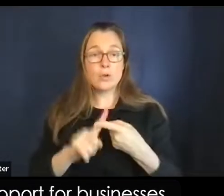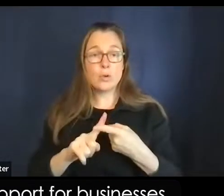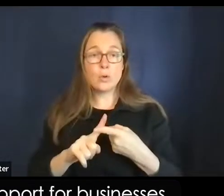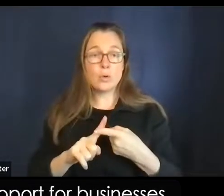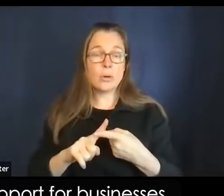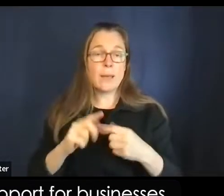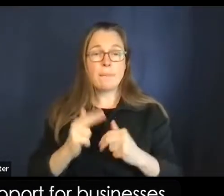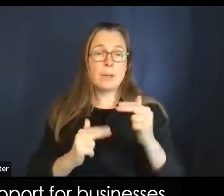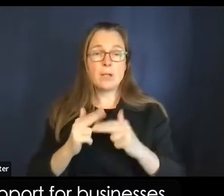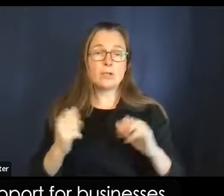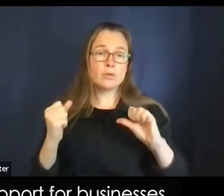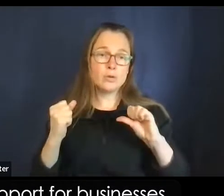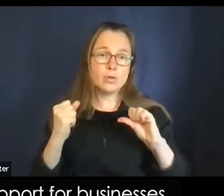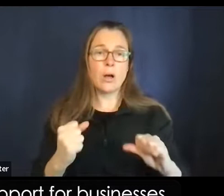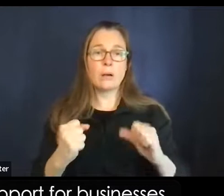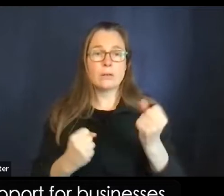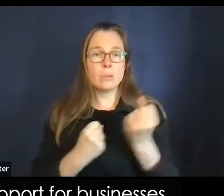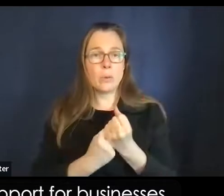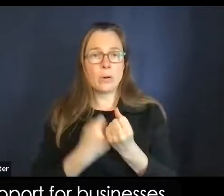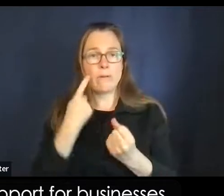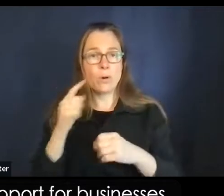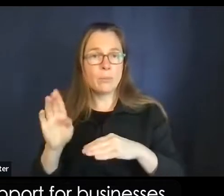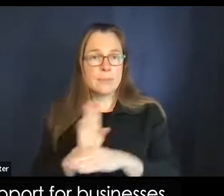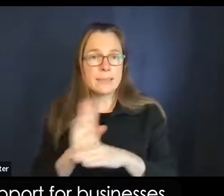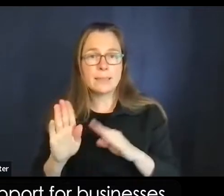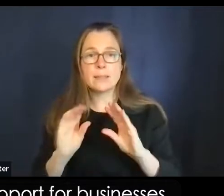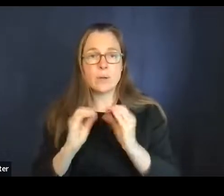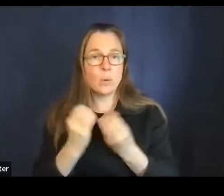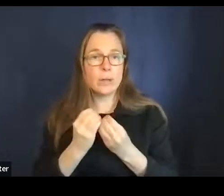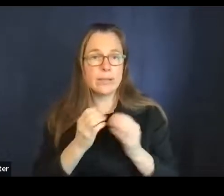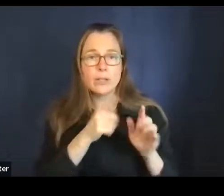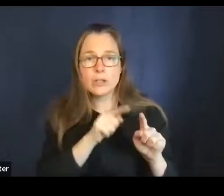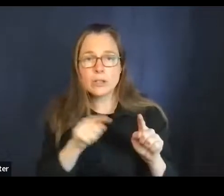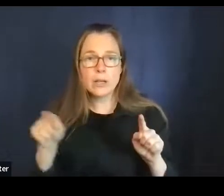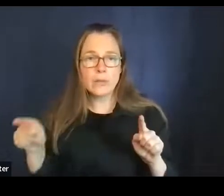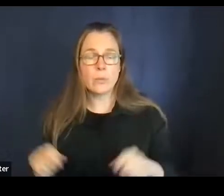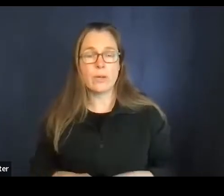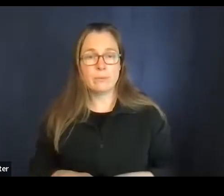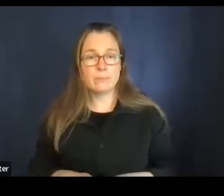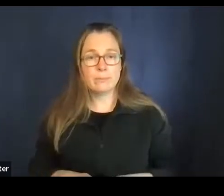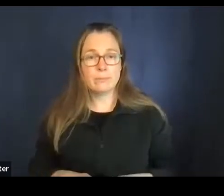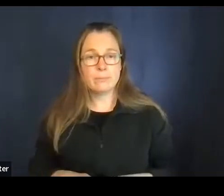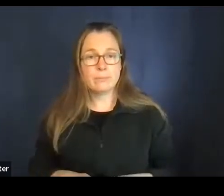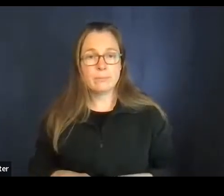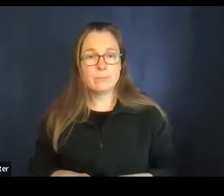community leadership and support for businesses, organizations and their neighbors. In addition to our Neighborhood Association